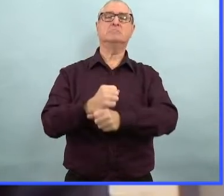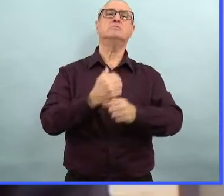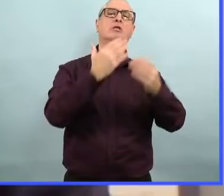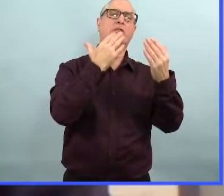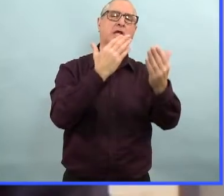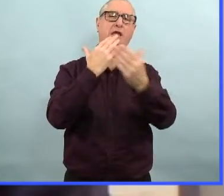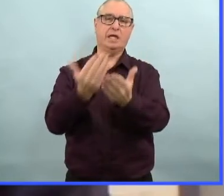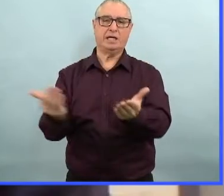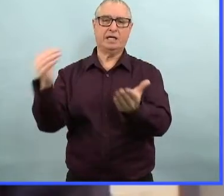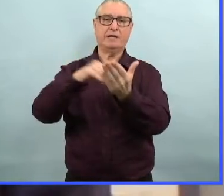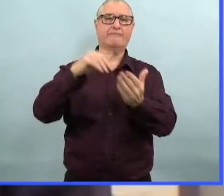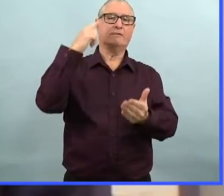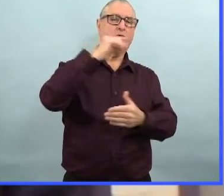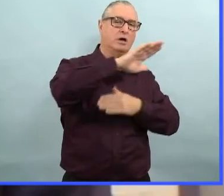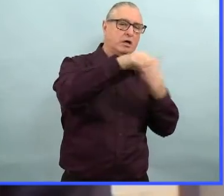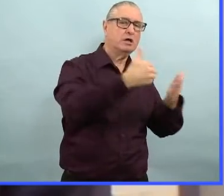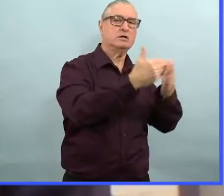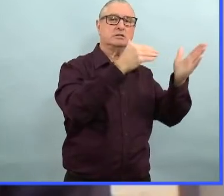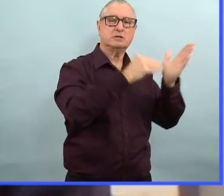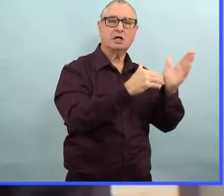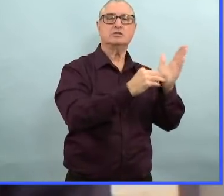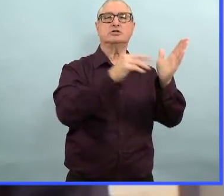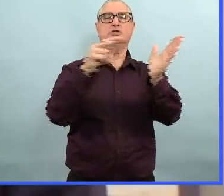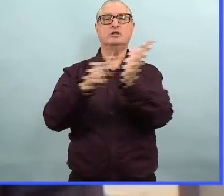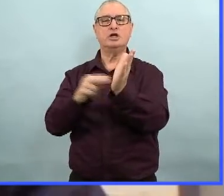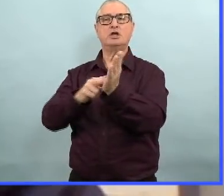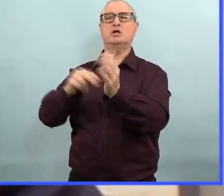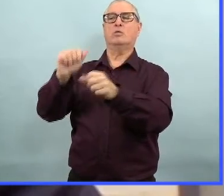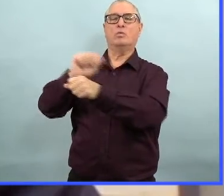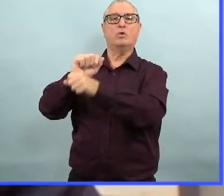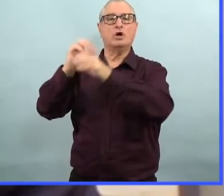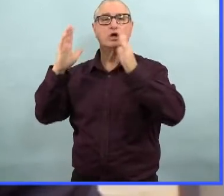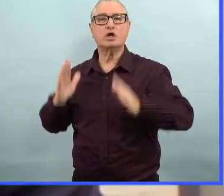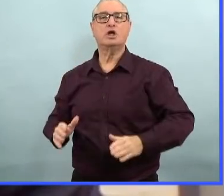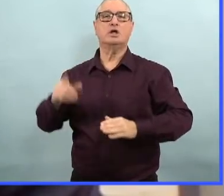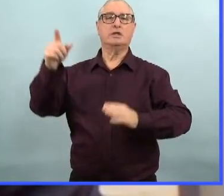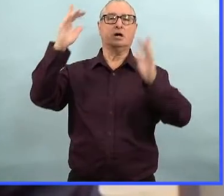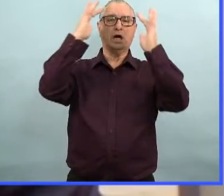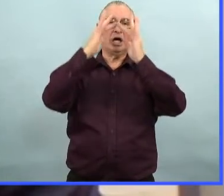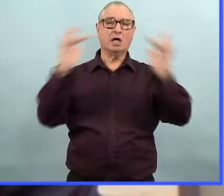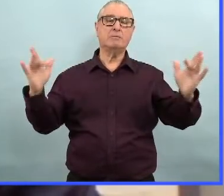case numbers um so thanks i'm going to uh turn things over to dr rammer